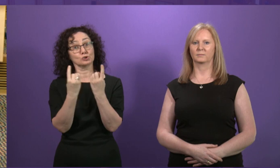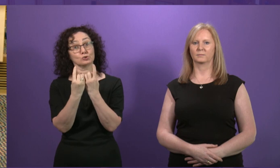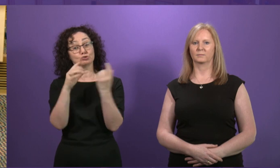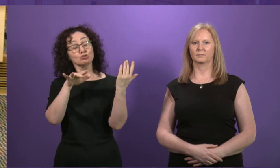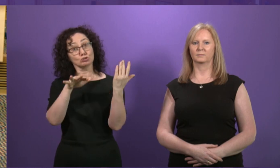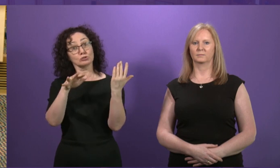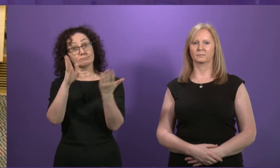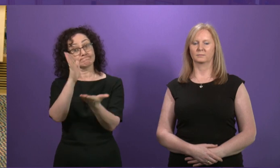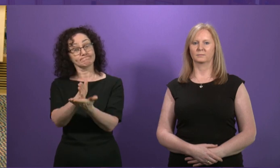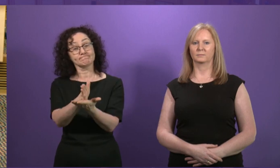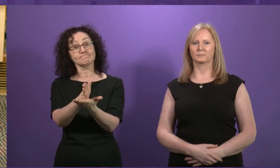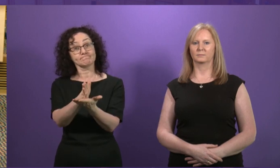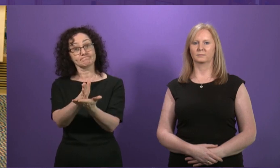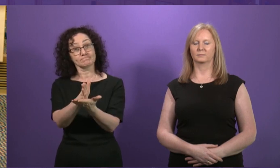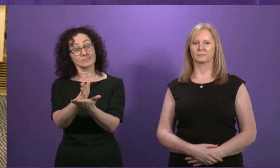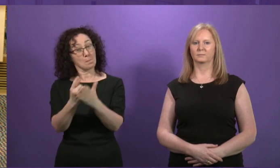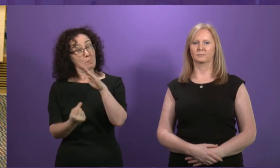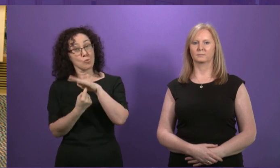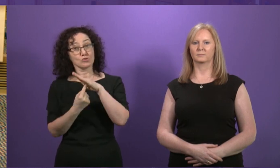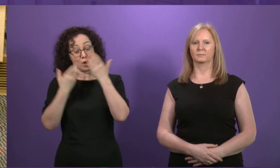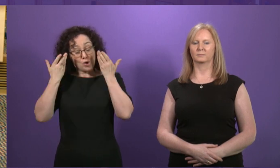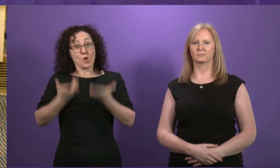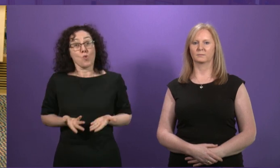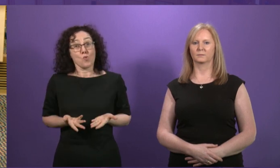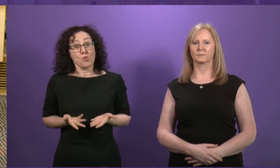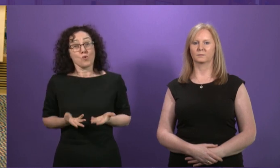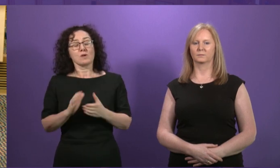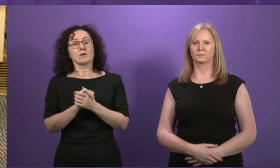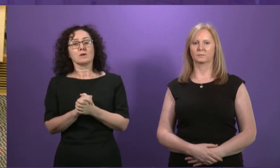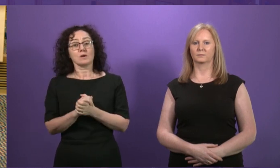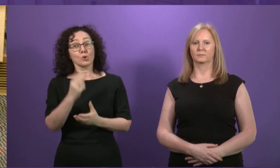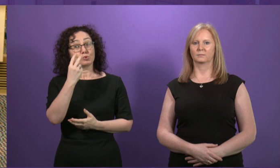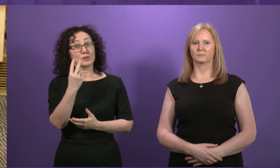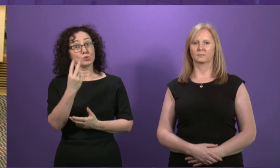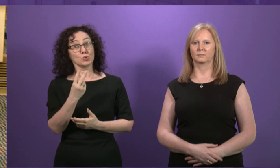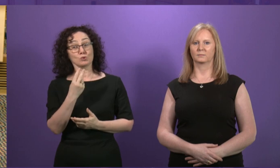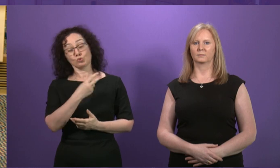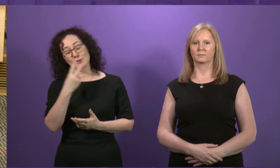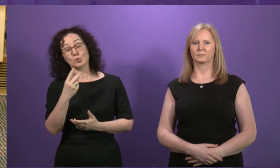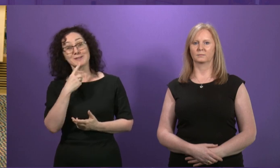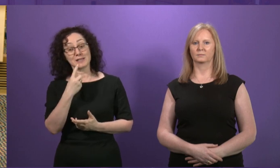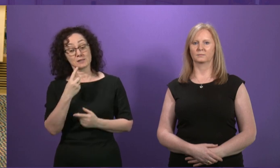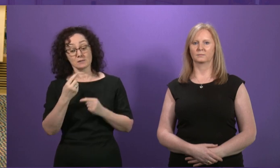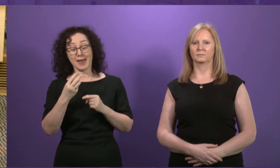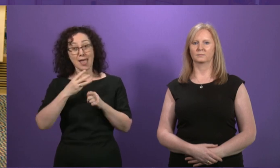more immediately pressing right now. In just 22 days—three weeks tomorrow—Scotland